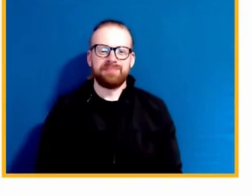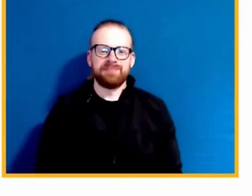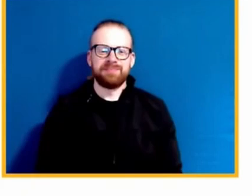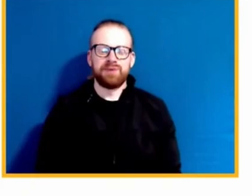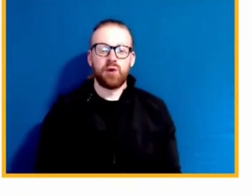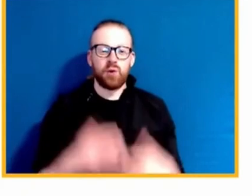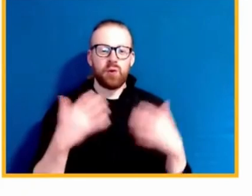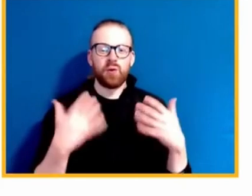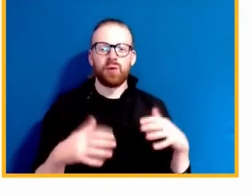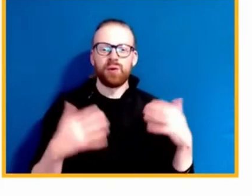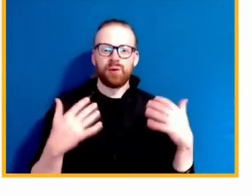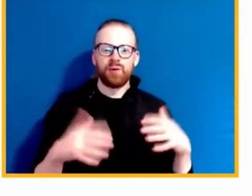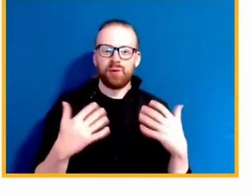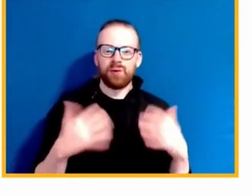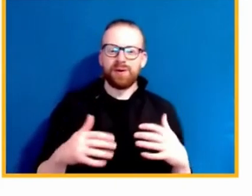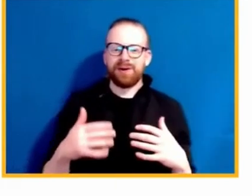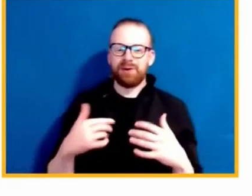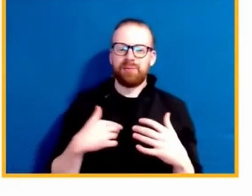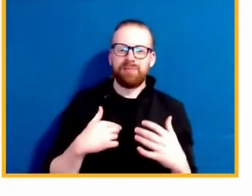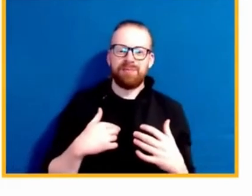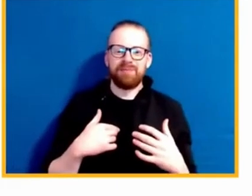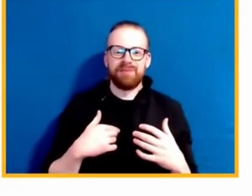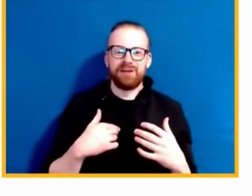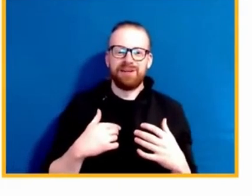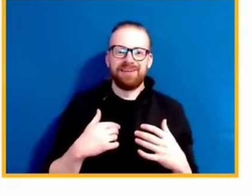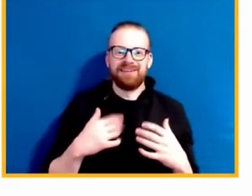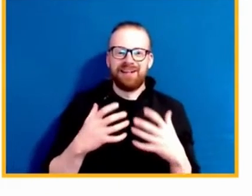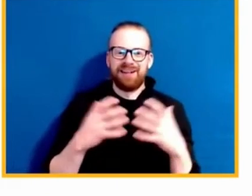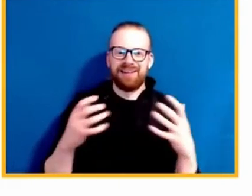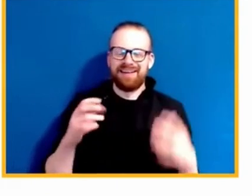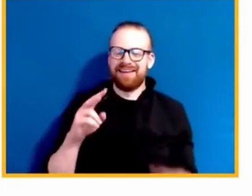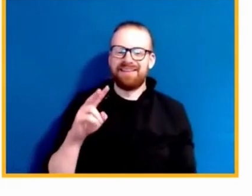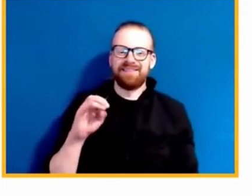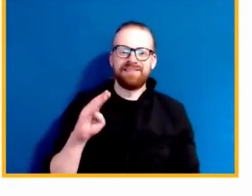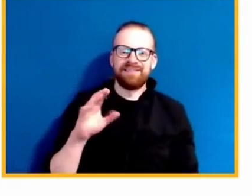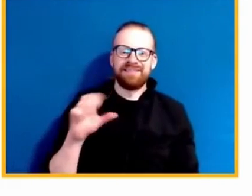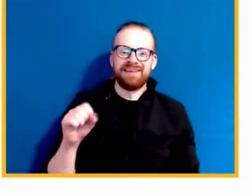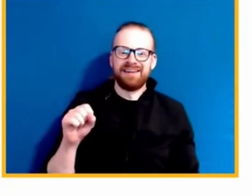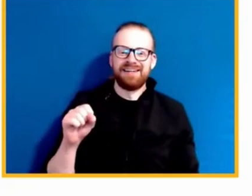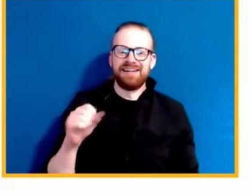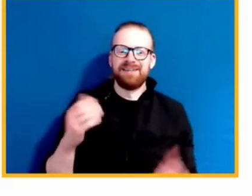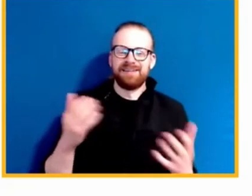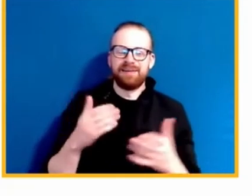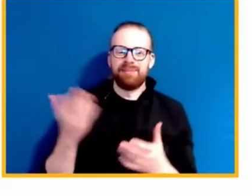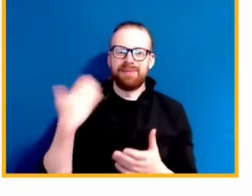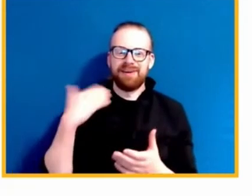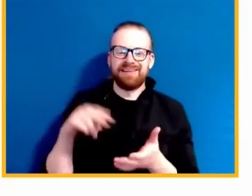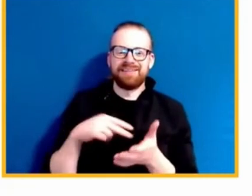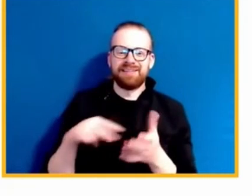[Zeke] Oh man, I got a lot of nostalgic vibes here in electroswing, back on our dance competition stage and